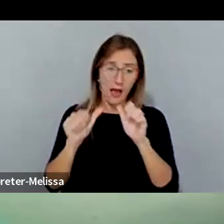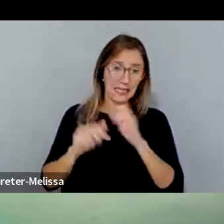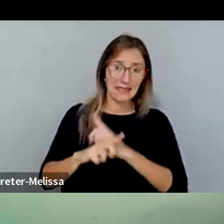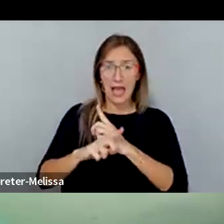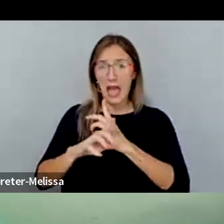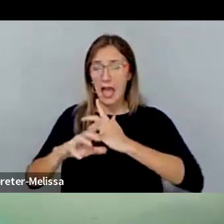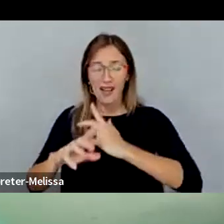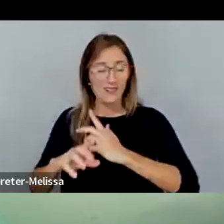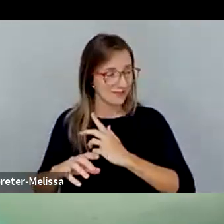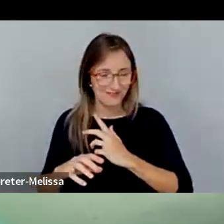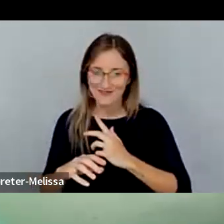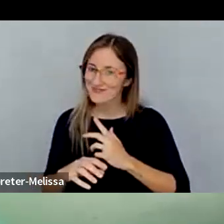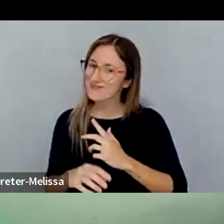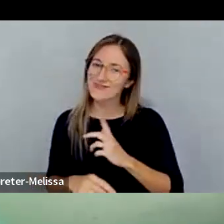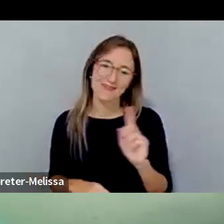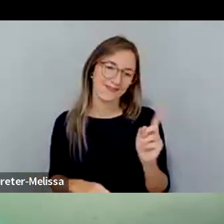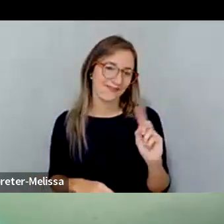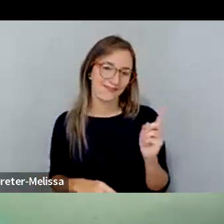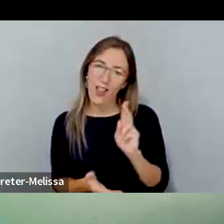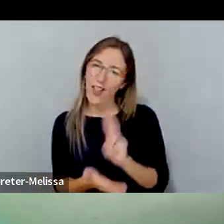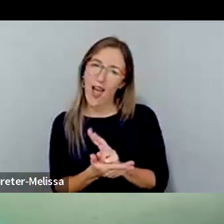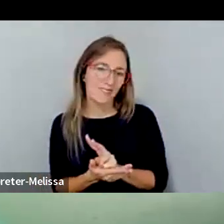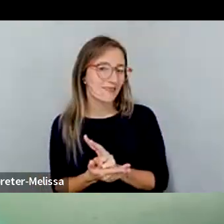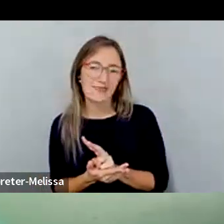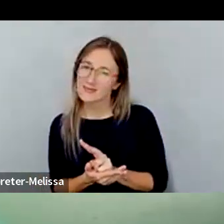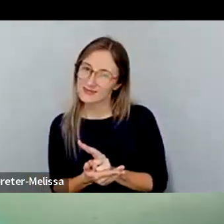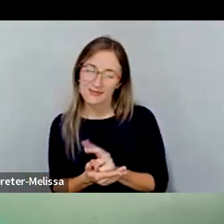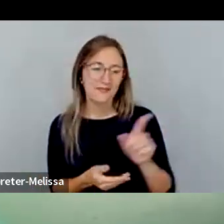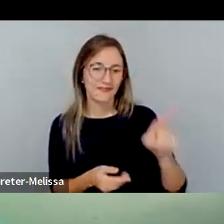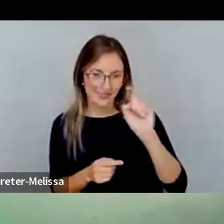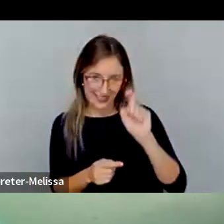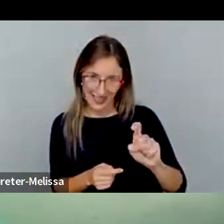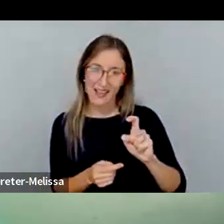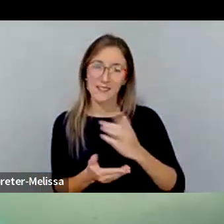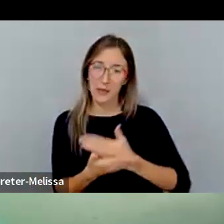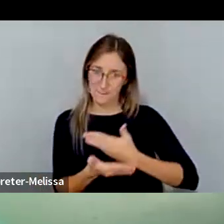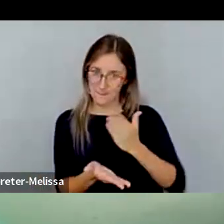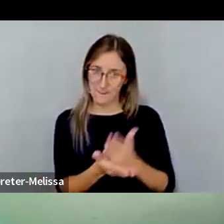more accessible? New York State had the audacity to defend this claim and